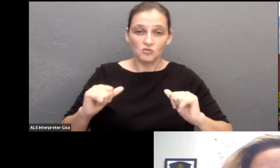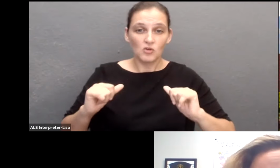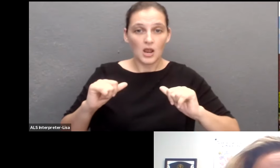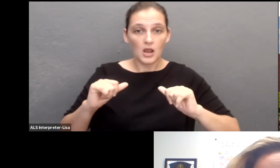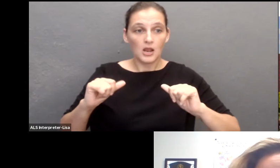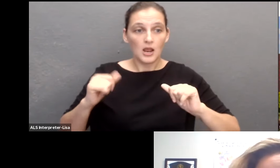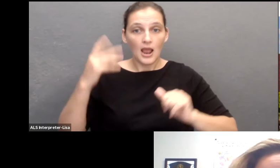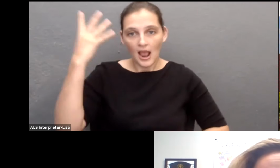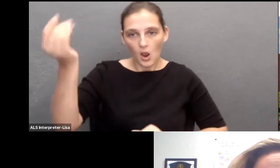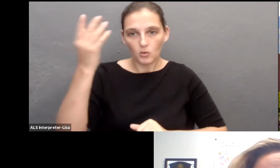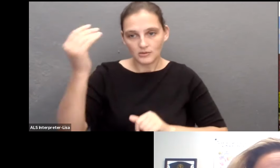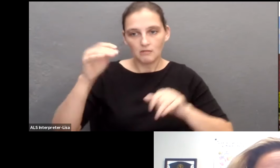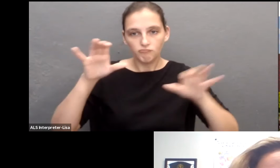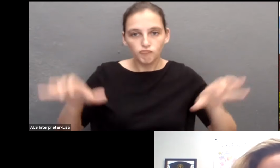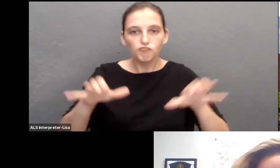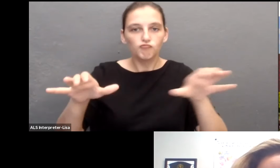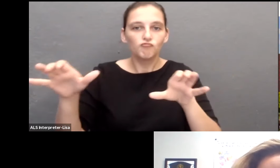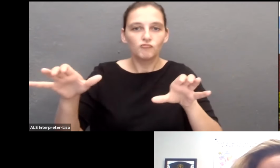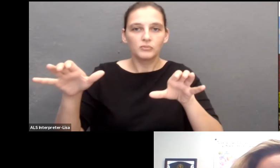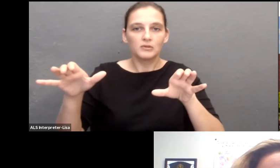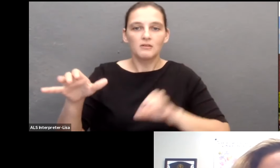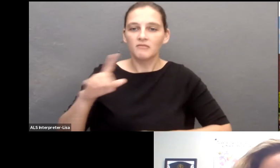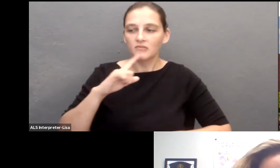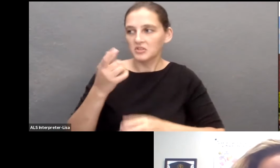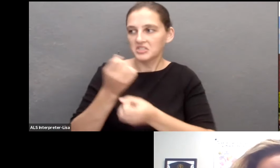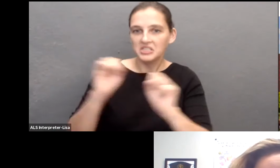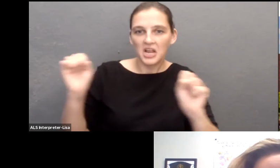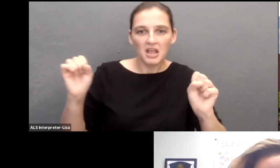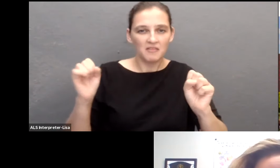outdoor activities which we find to be very safe, this is a really good time a year to